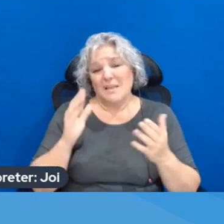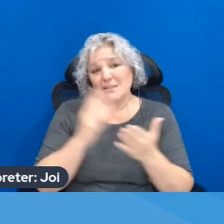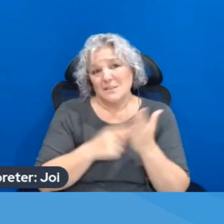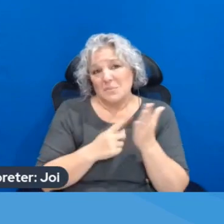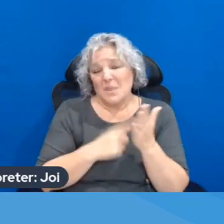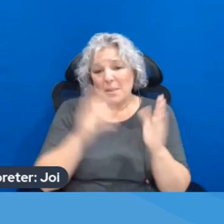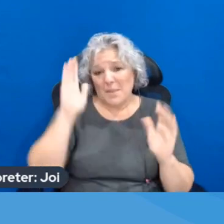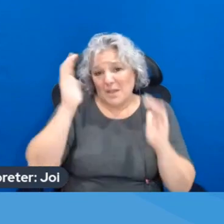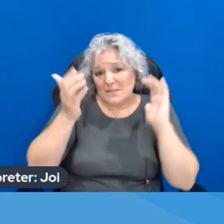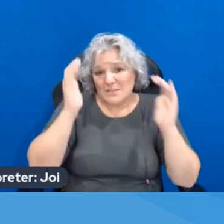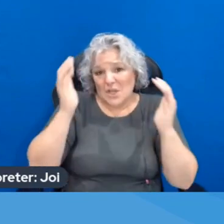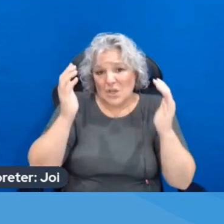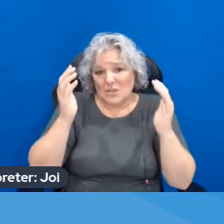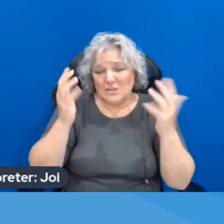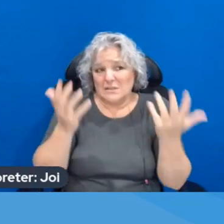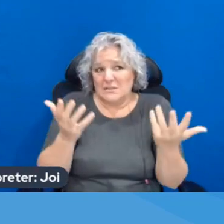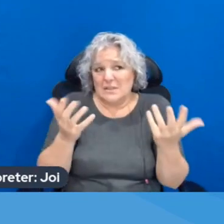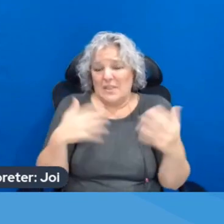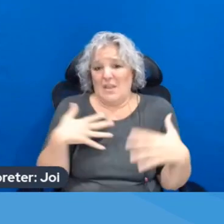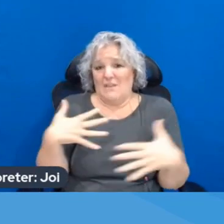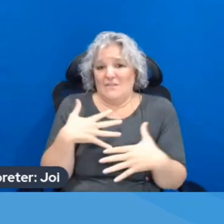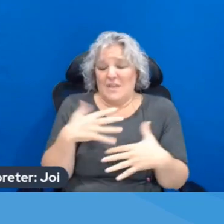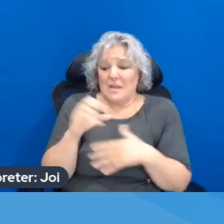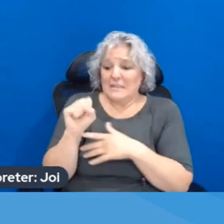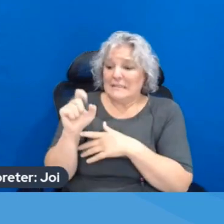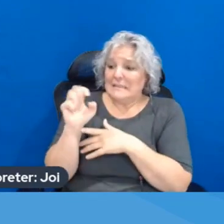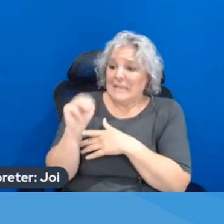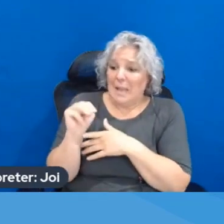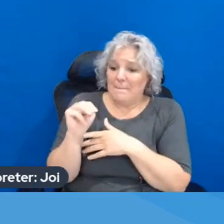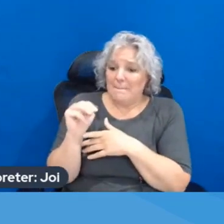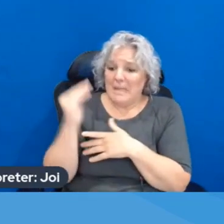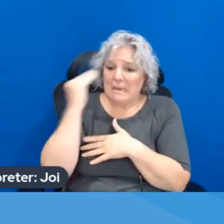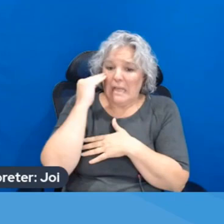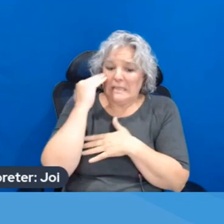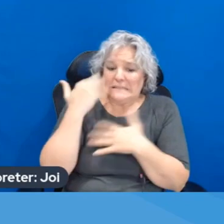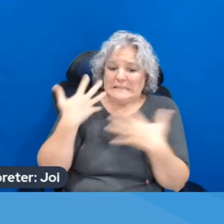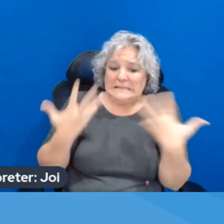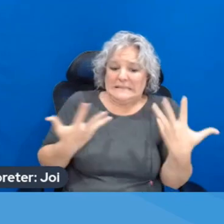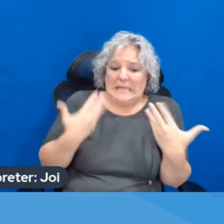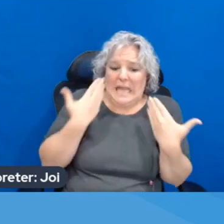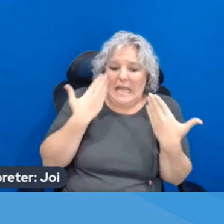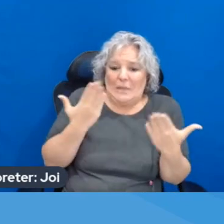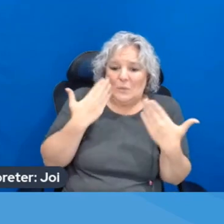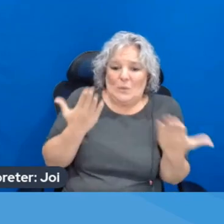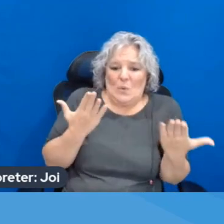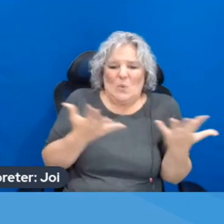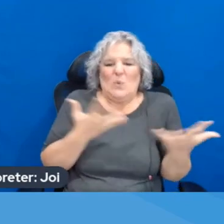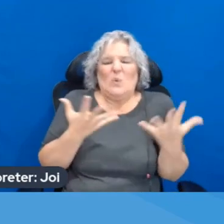about their lack of STEM knowledge. So through our knowledge development as well as TA work,